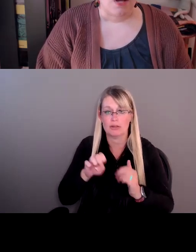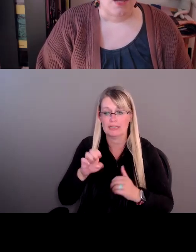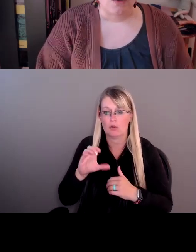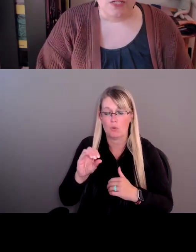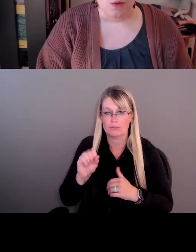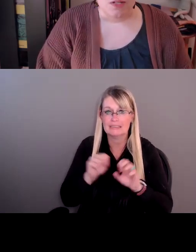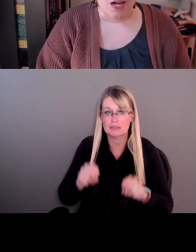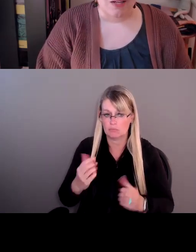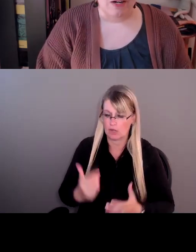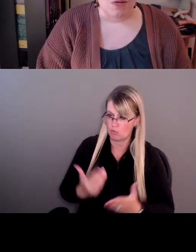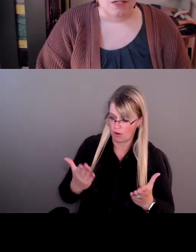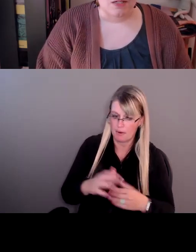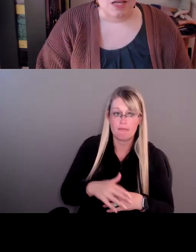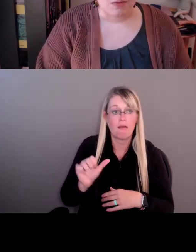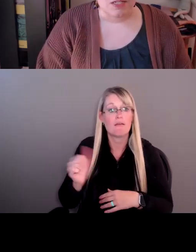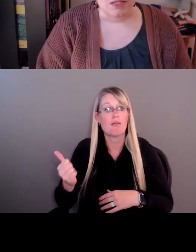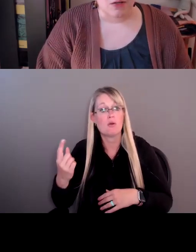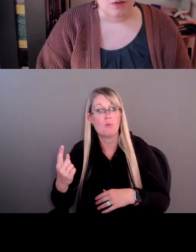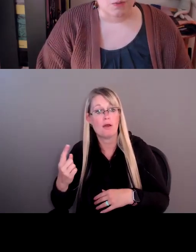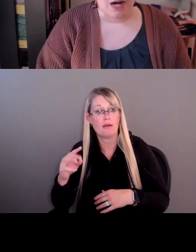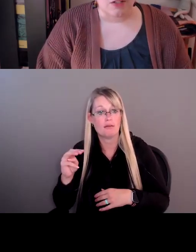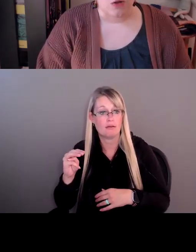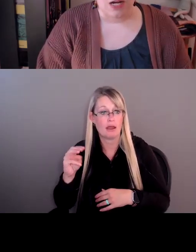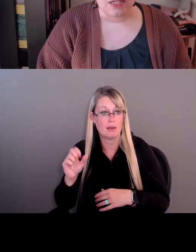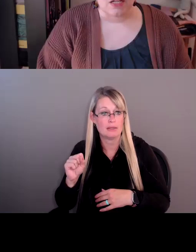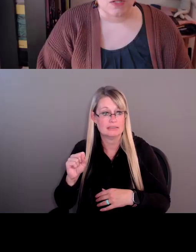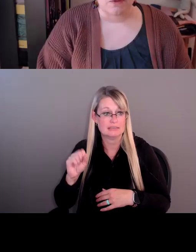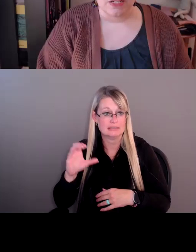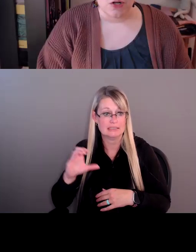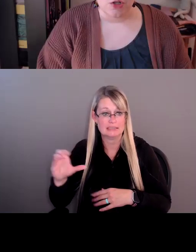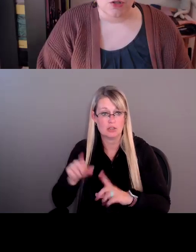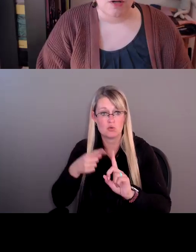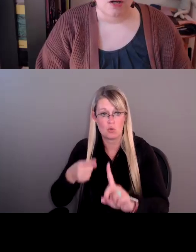Another resource I highly recommend is MS easy goals practical guide to inclusive research